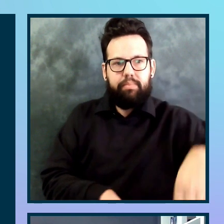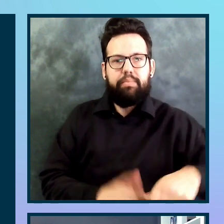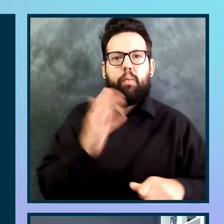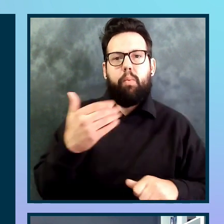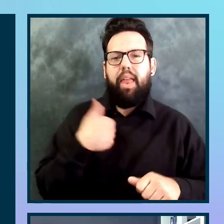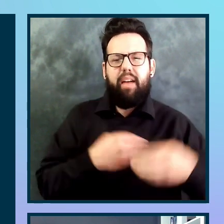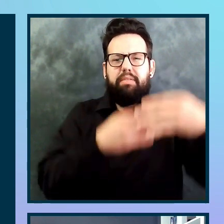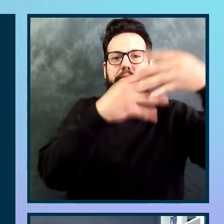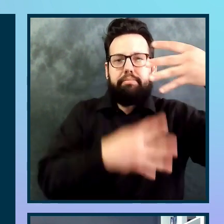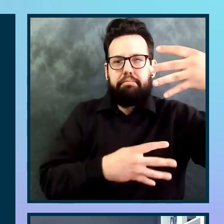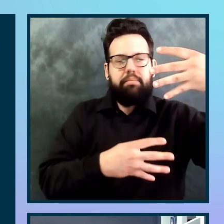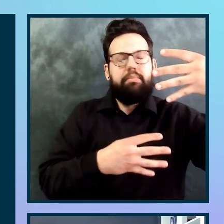three or four options, See More.